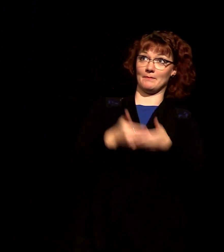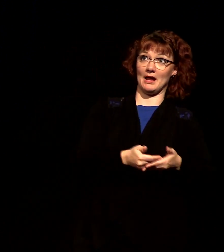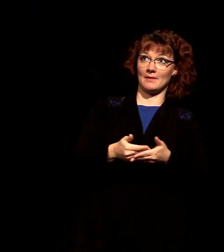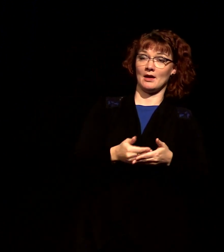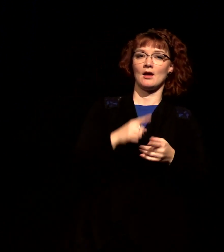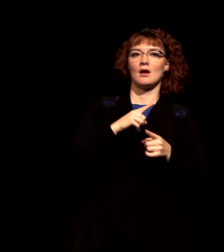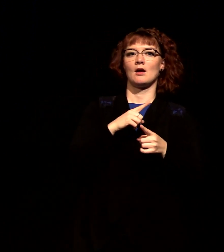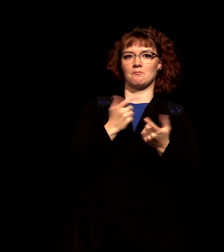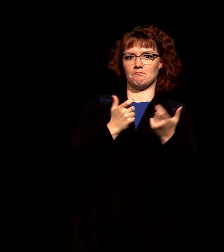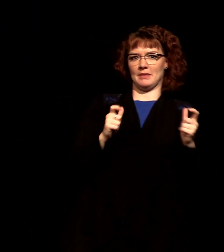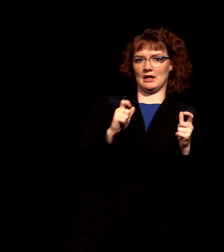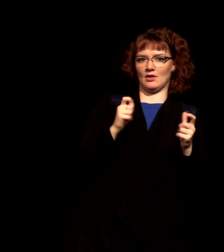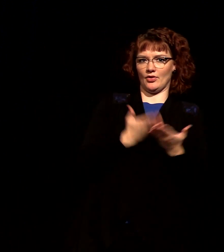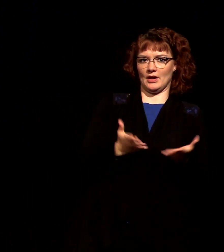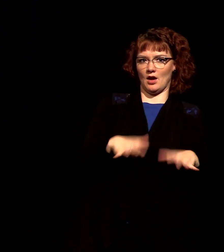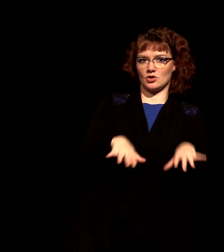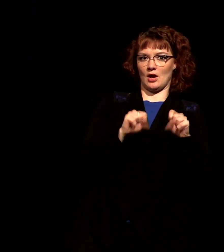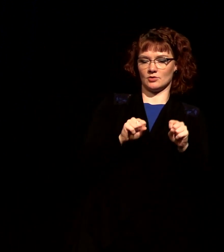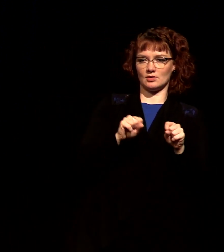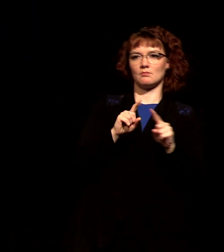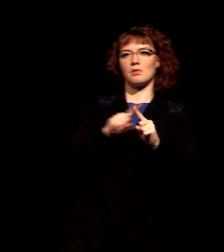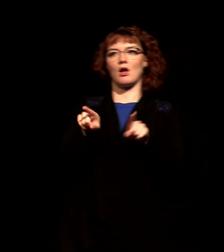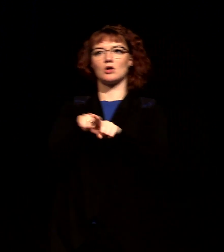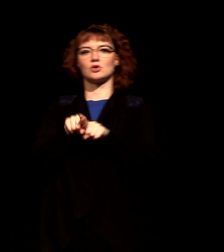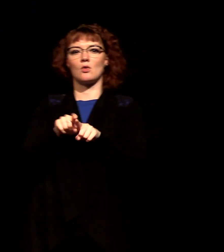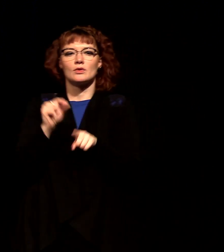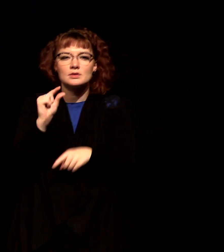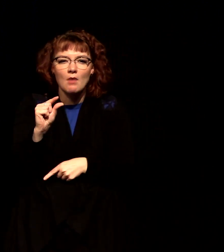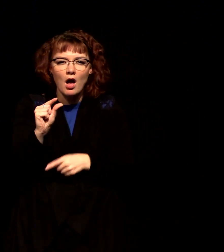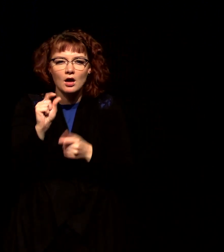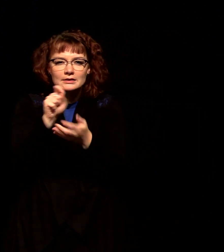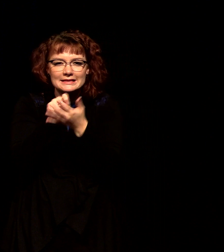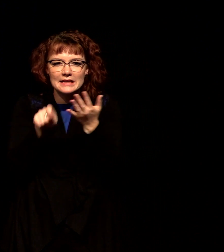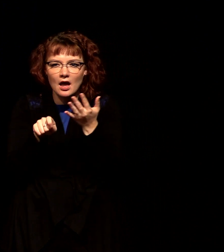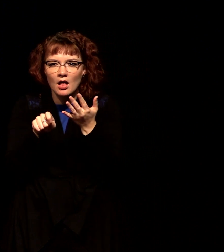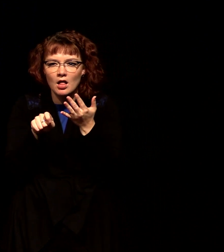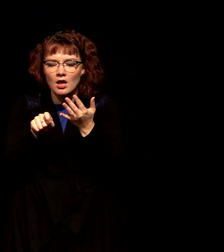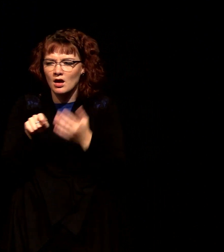story that we proclaim, and we publish. So as we get ready to